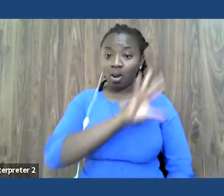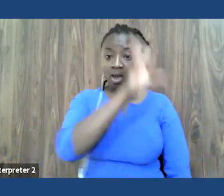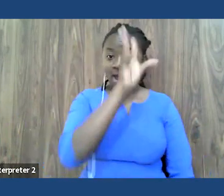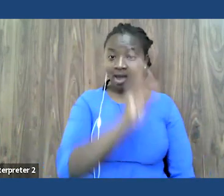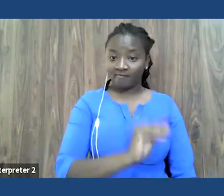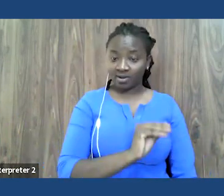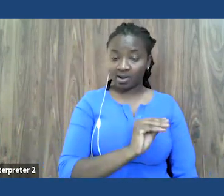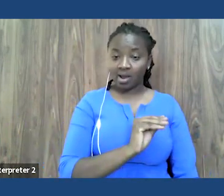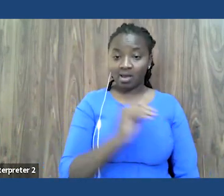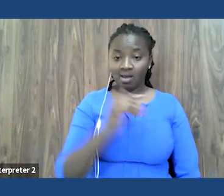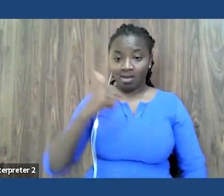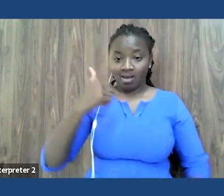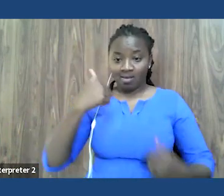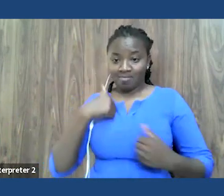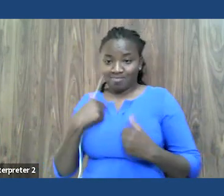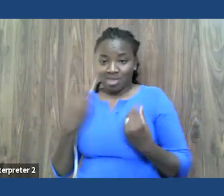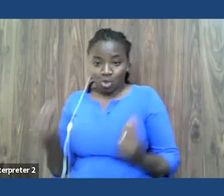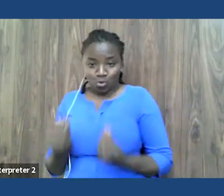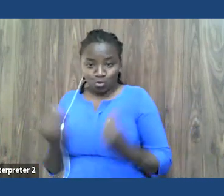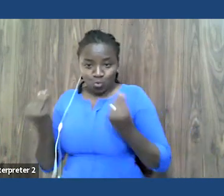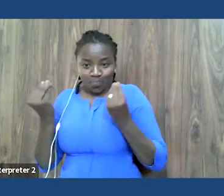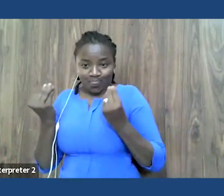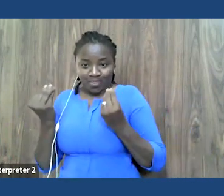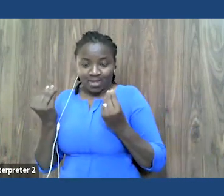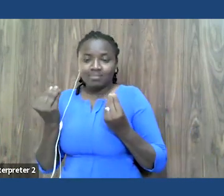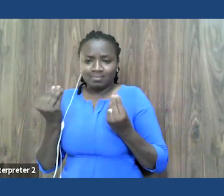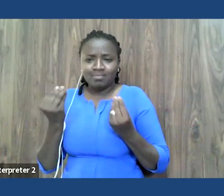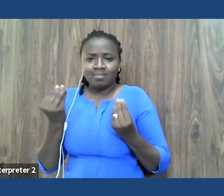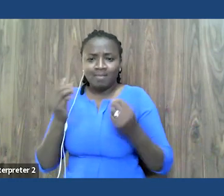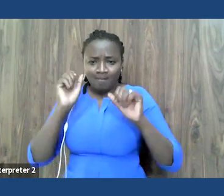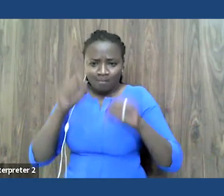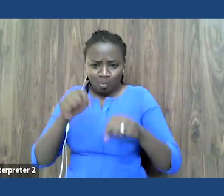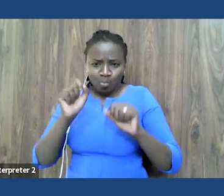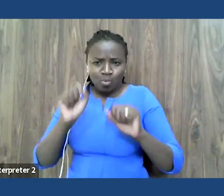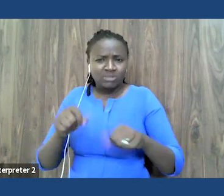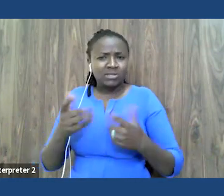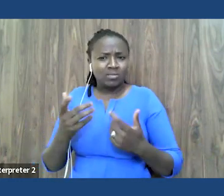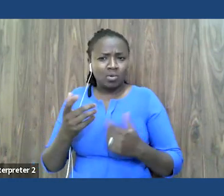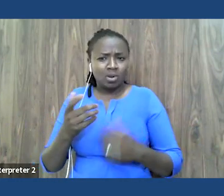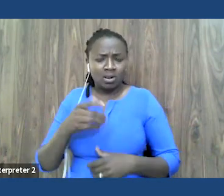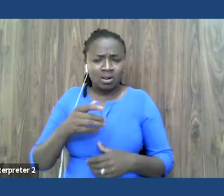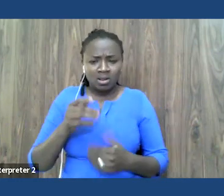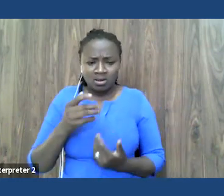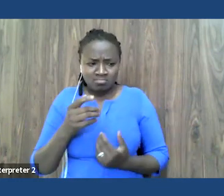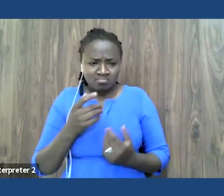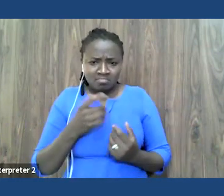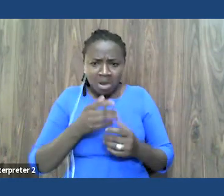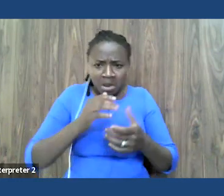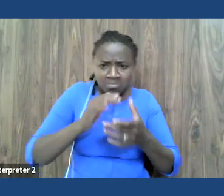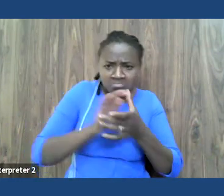person might come and touch my feet as a sign of grieving, but that would not mean that